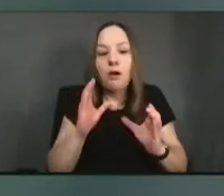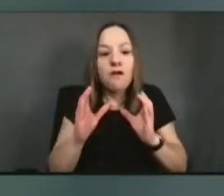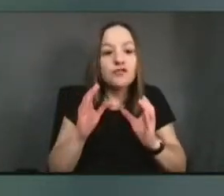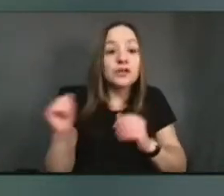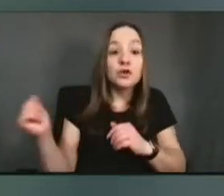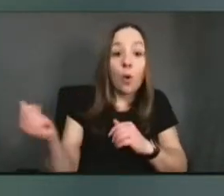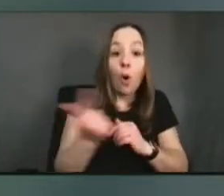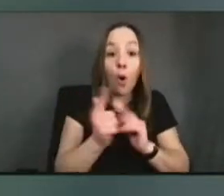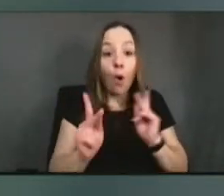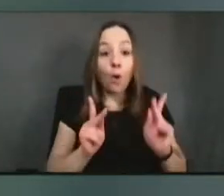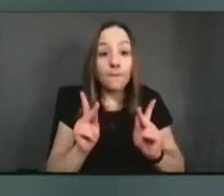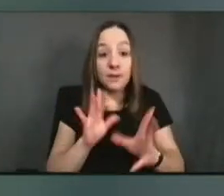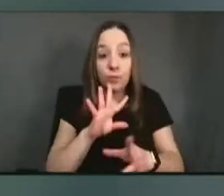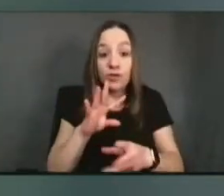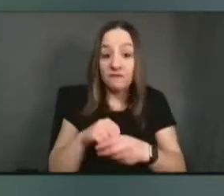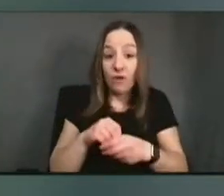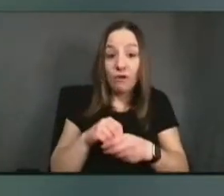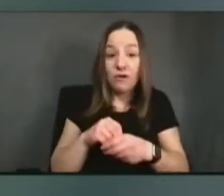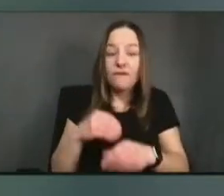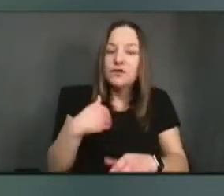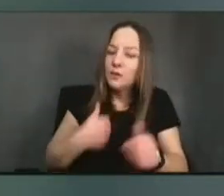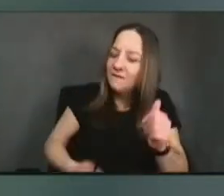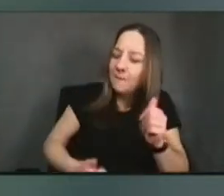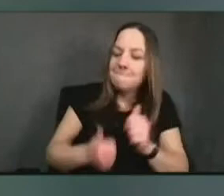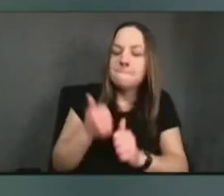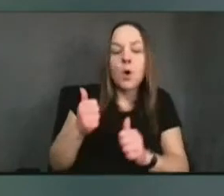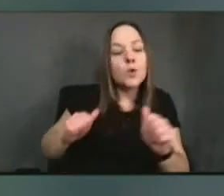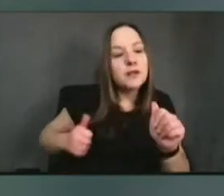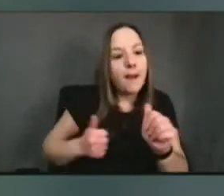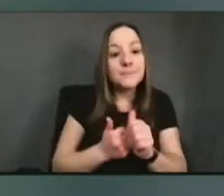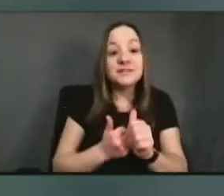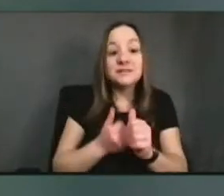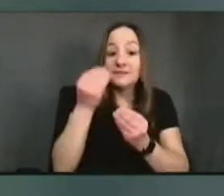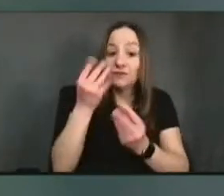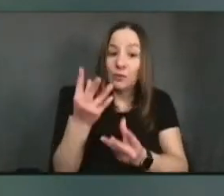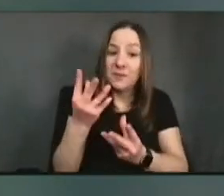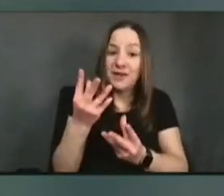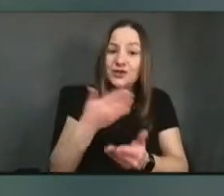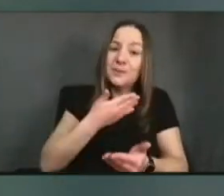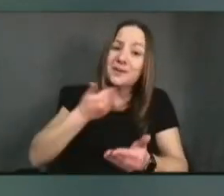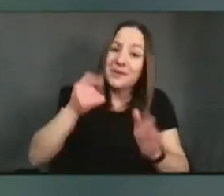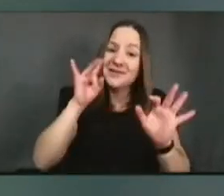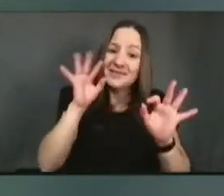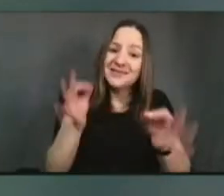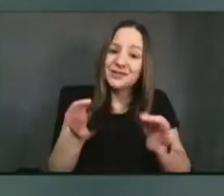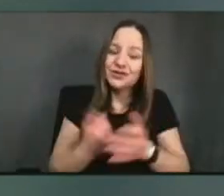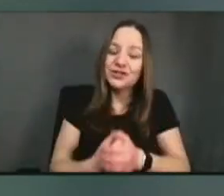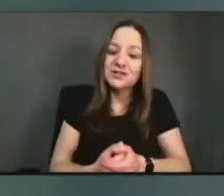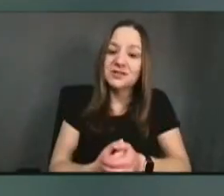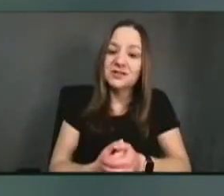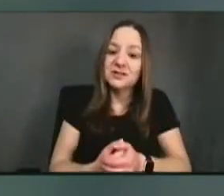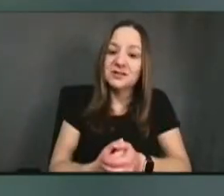conversation, so that when we meet as a as a school system with DHHS, we're bringing the most informed updated